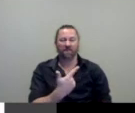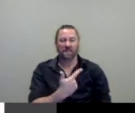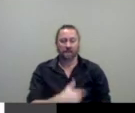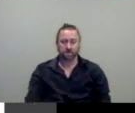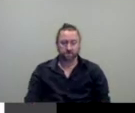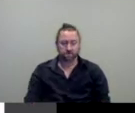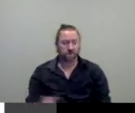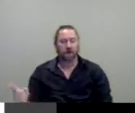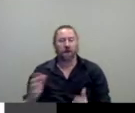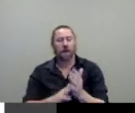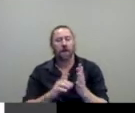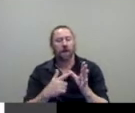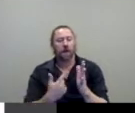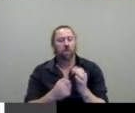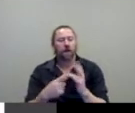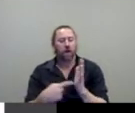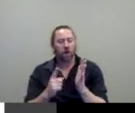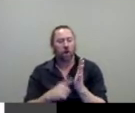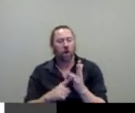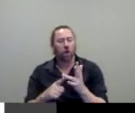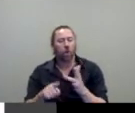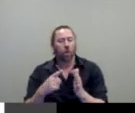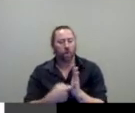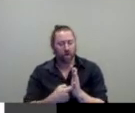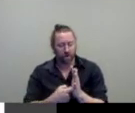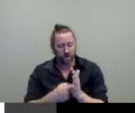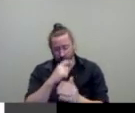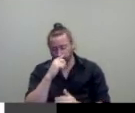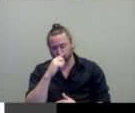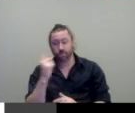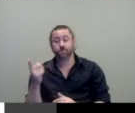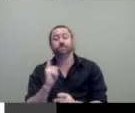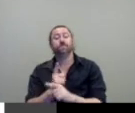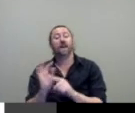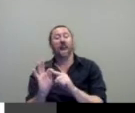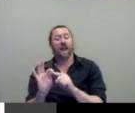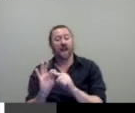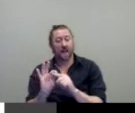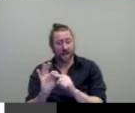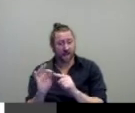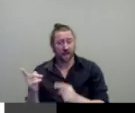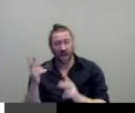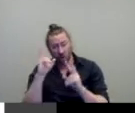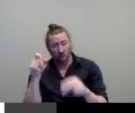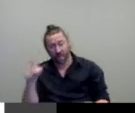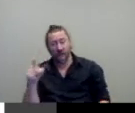and Margot Lewis attends to the colors in her artwork labeling orange with white